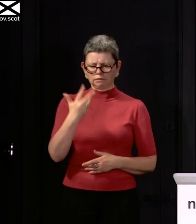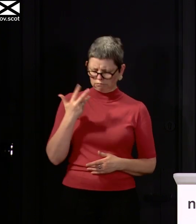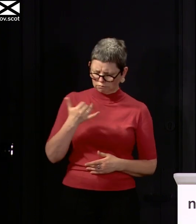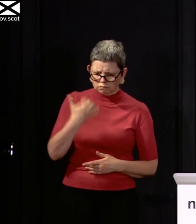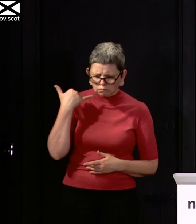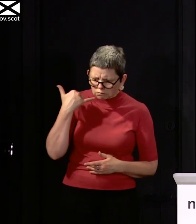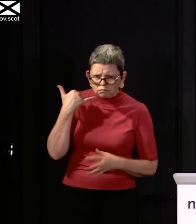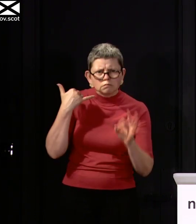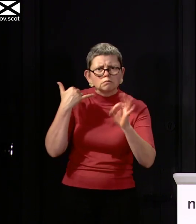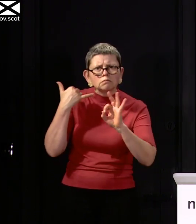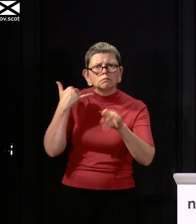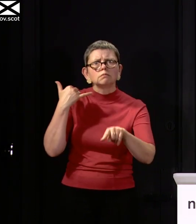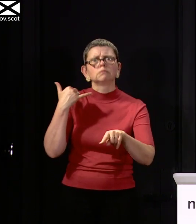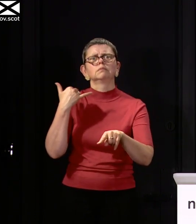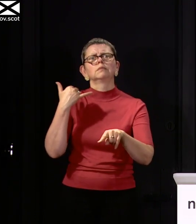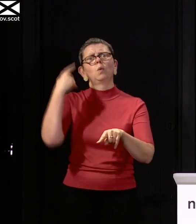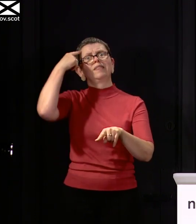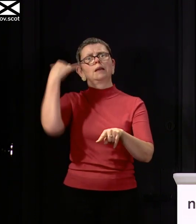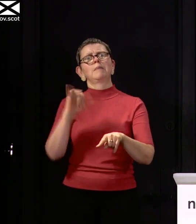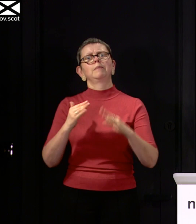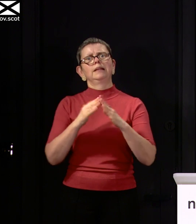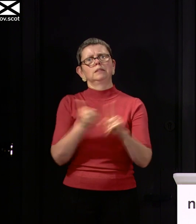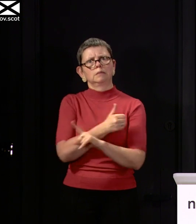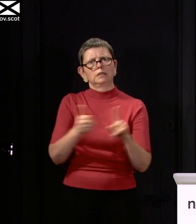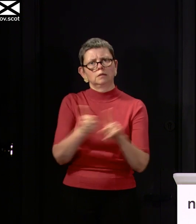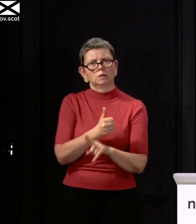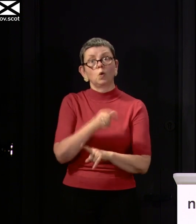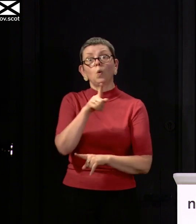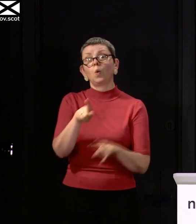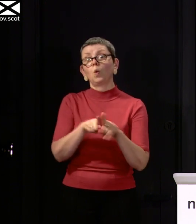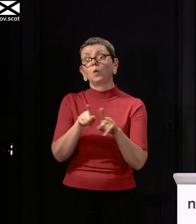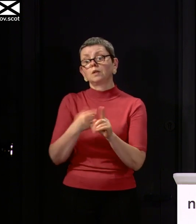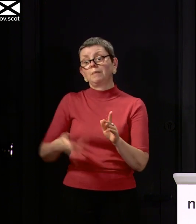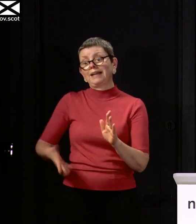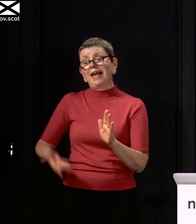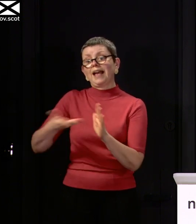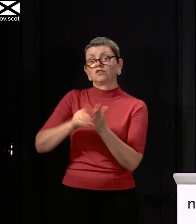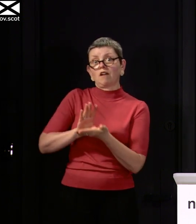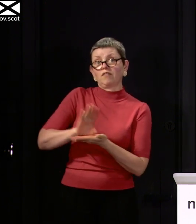outbreak is, we have given additional funding to organisations like Rape Crisis and Scottish